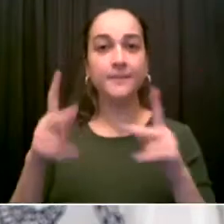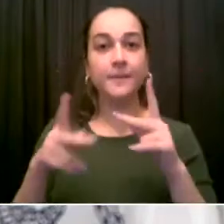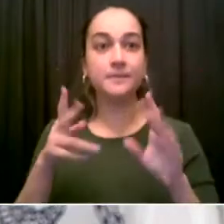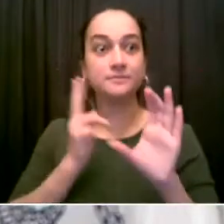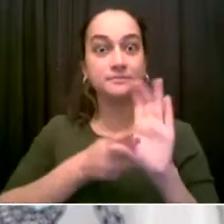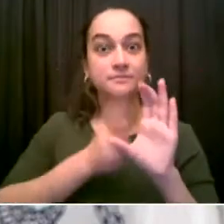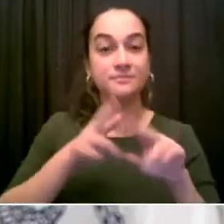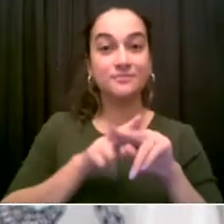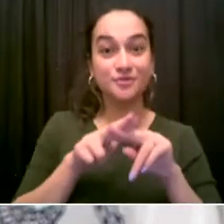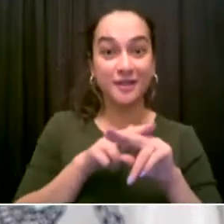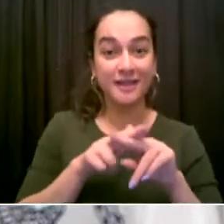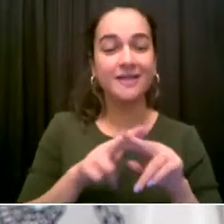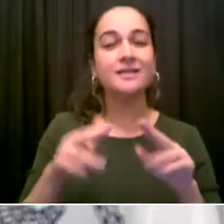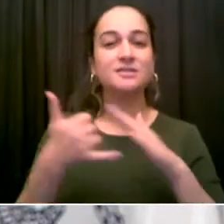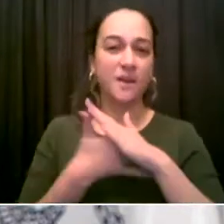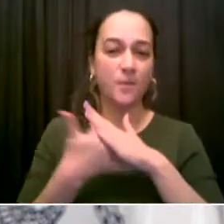THE SUBWSAY, HET FSAER THEY WILL